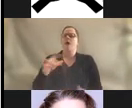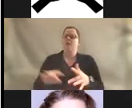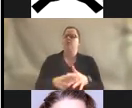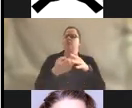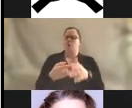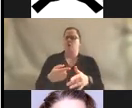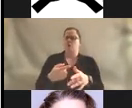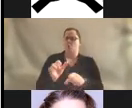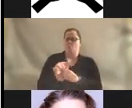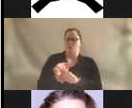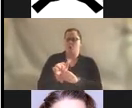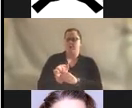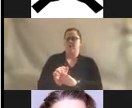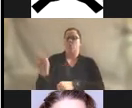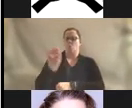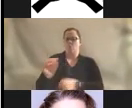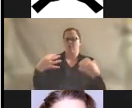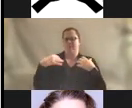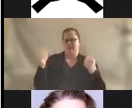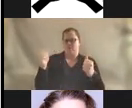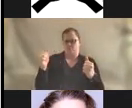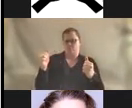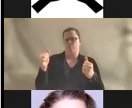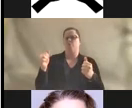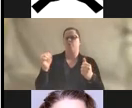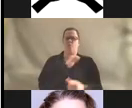at the Oregon Health Authority in 2009,